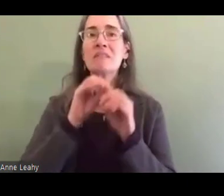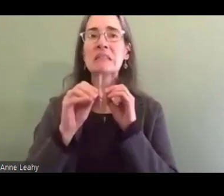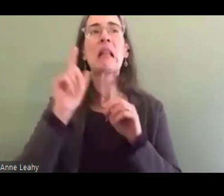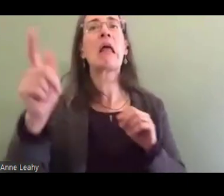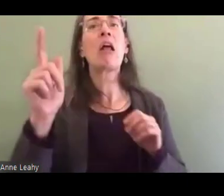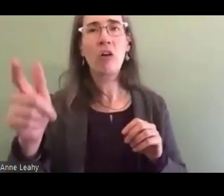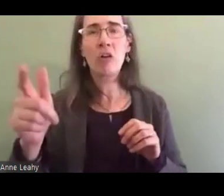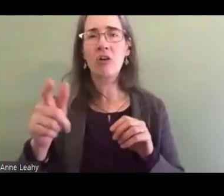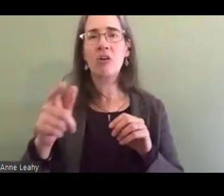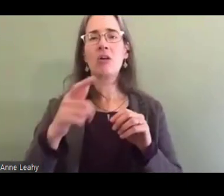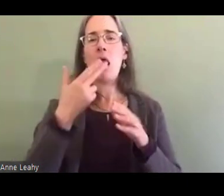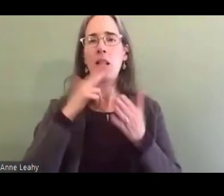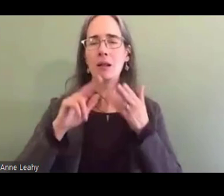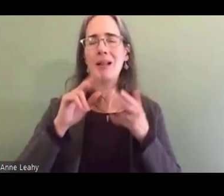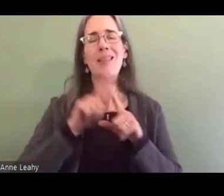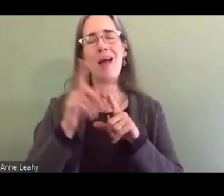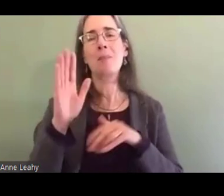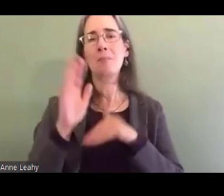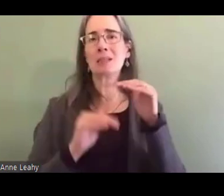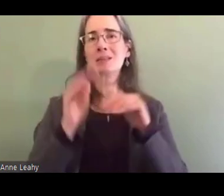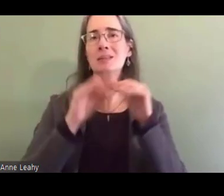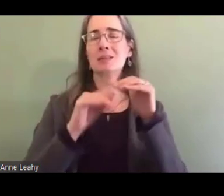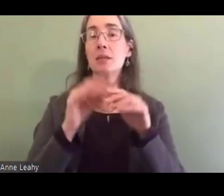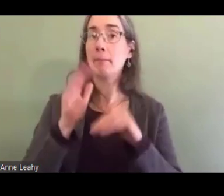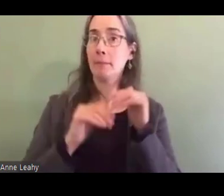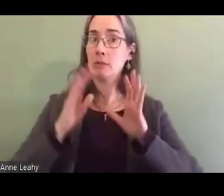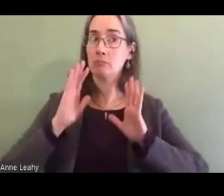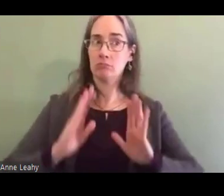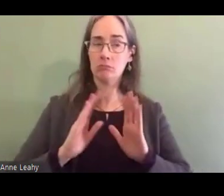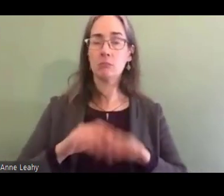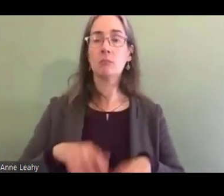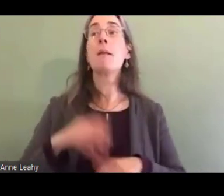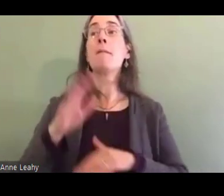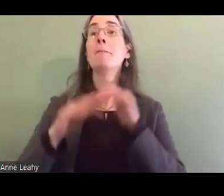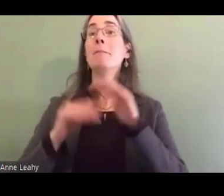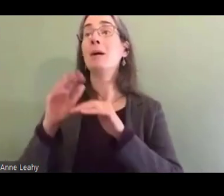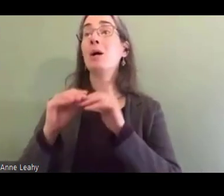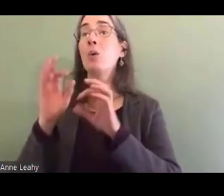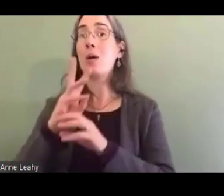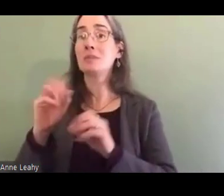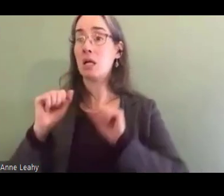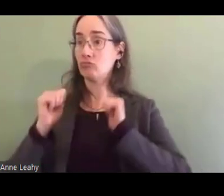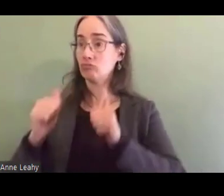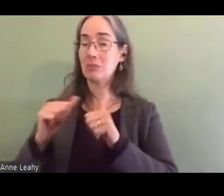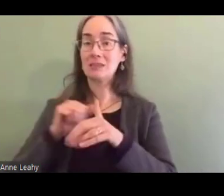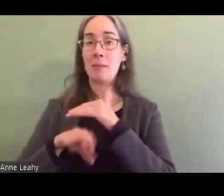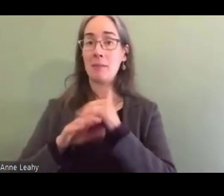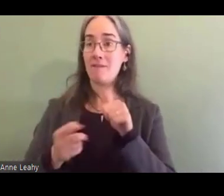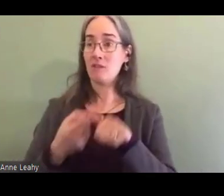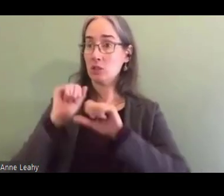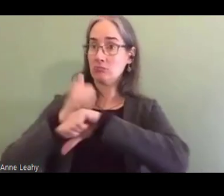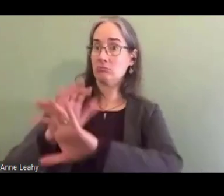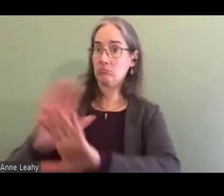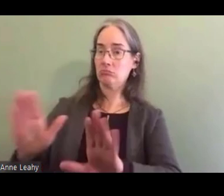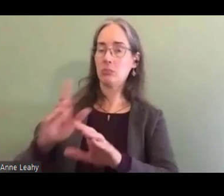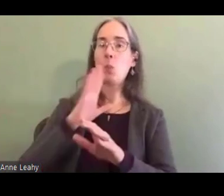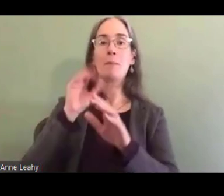Like we do in buildings. You build a website with accessibility the first time it is going to be accessible.